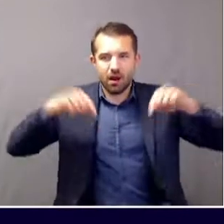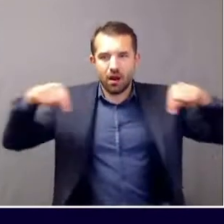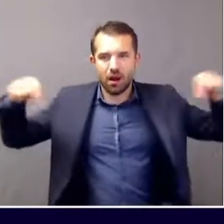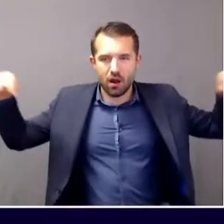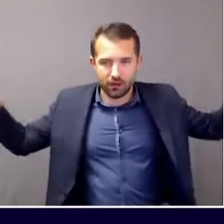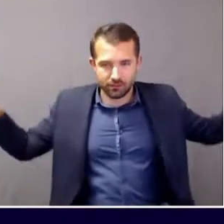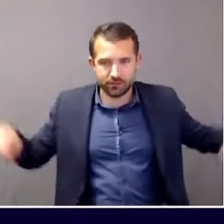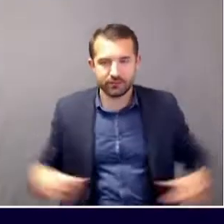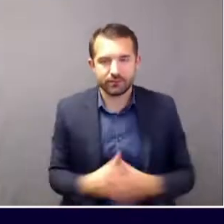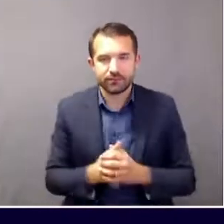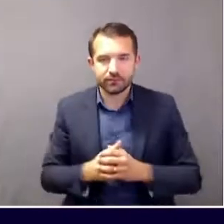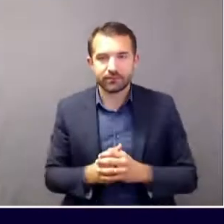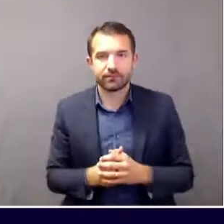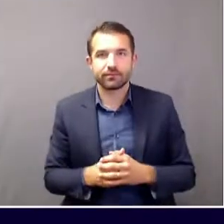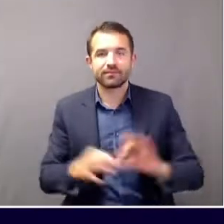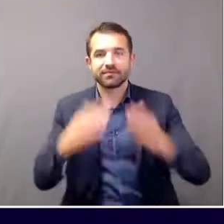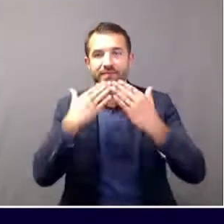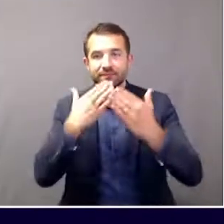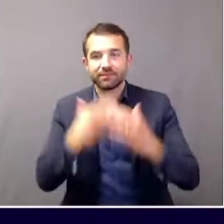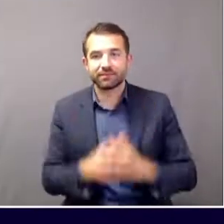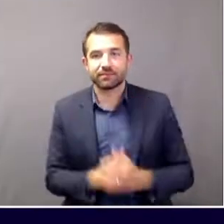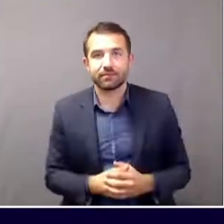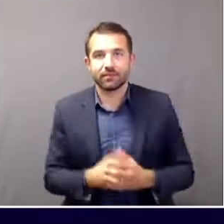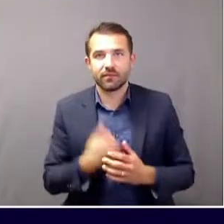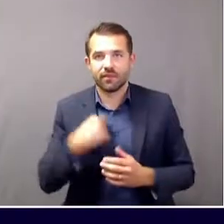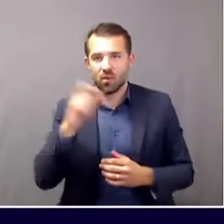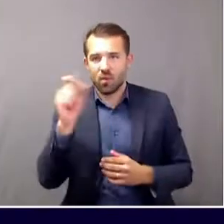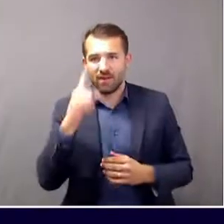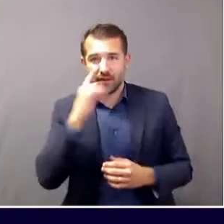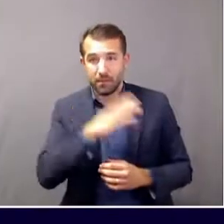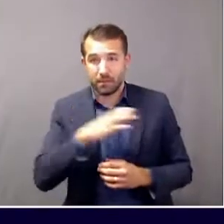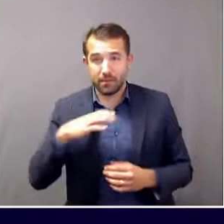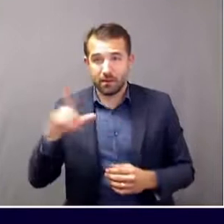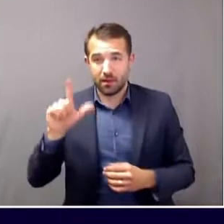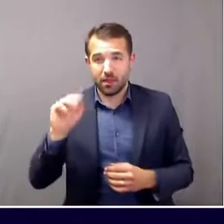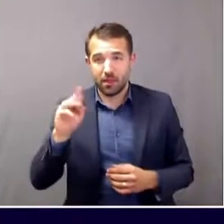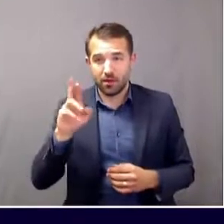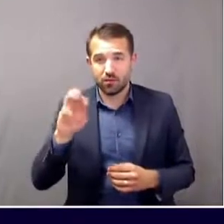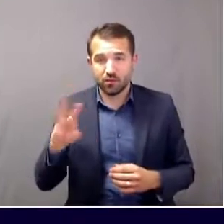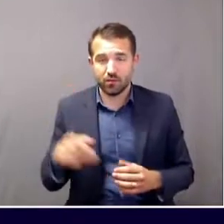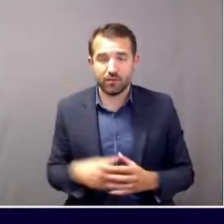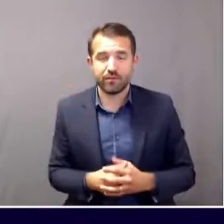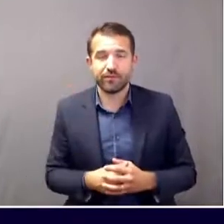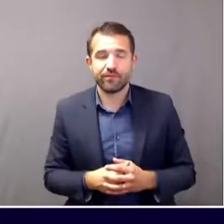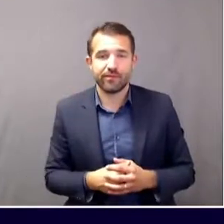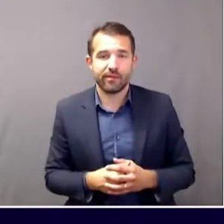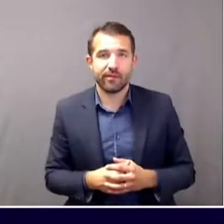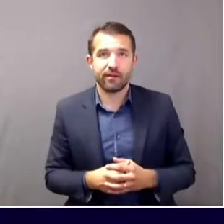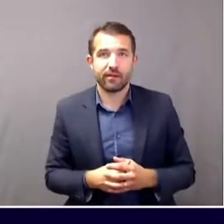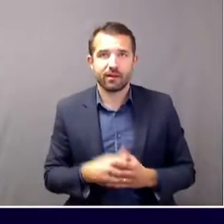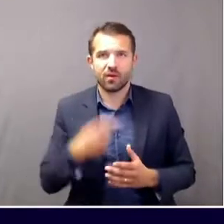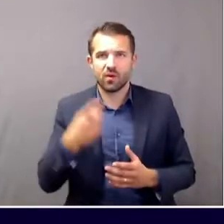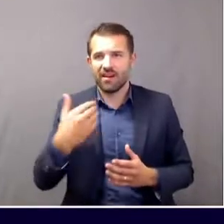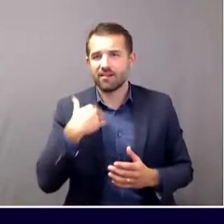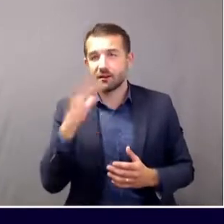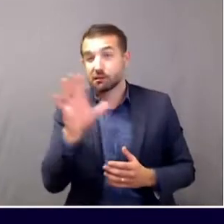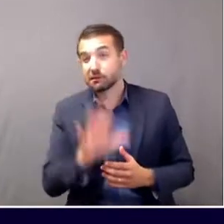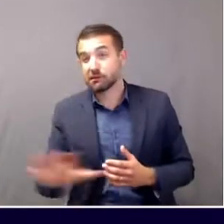question for you do you do you